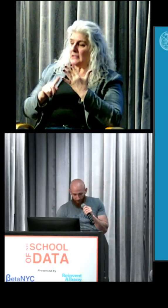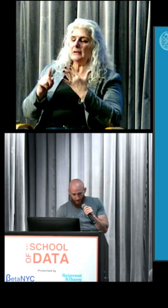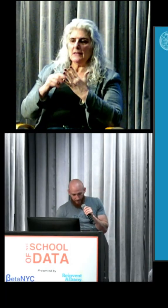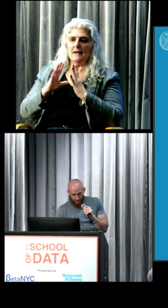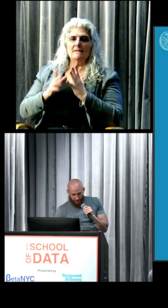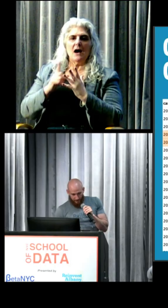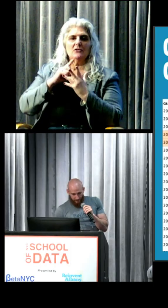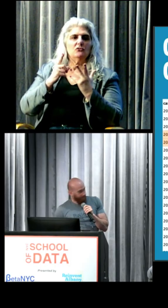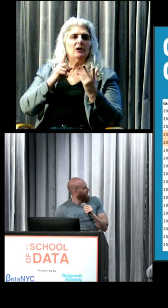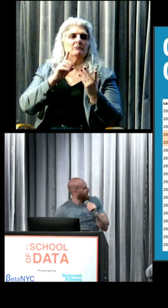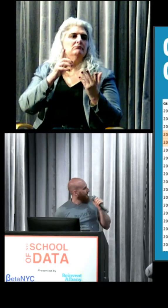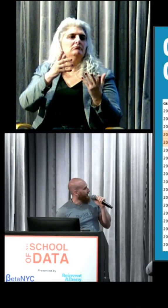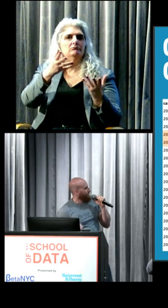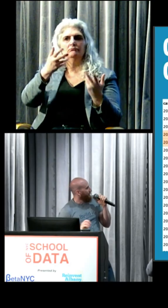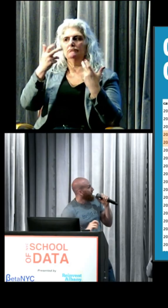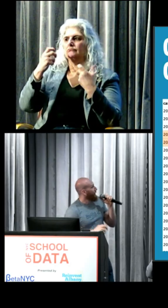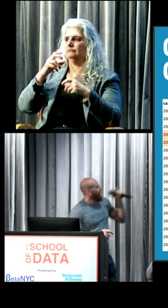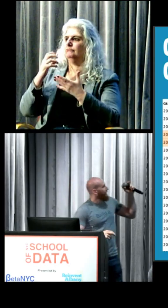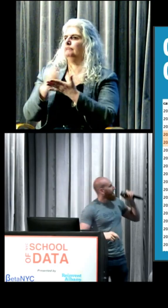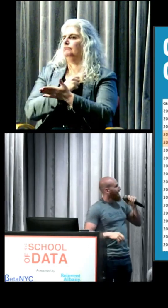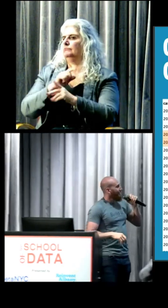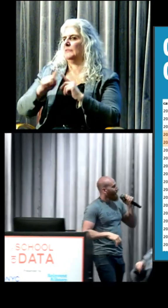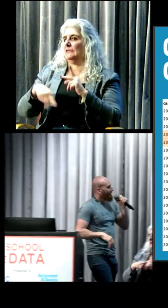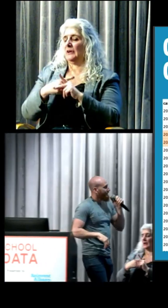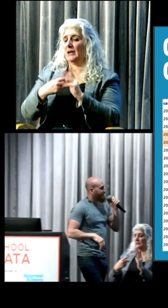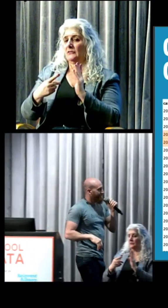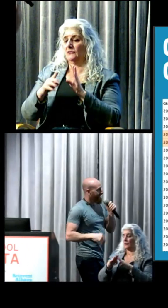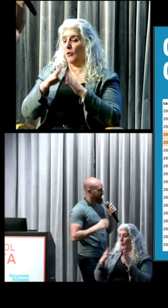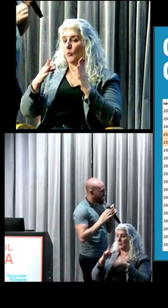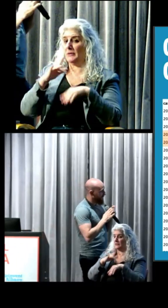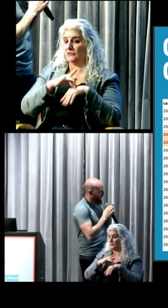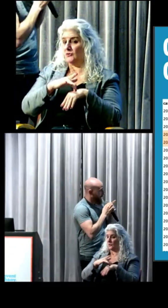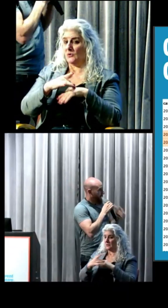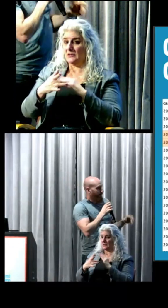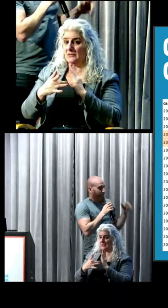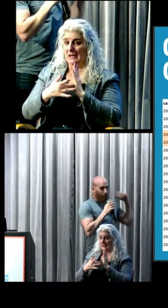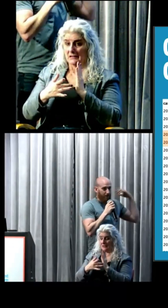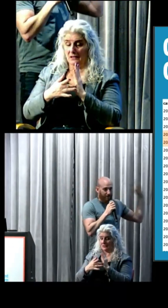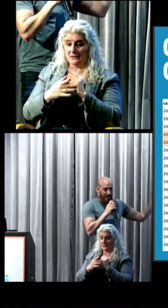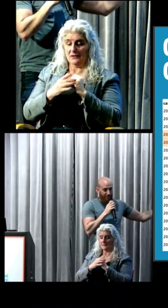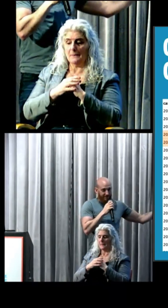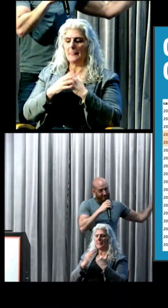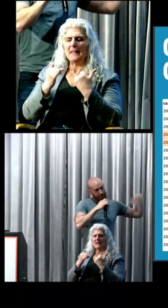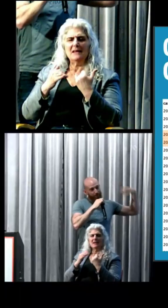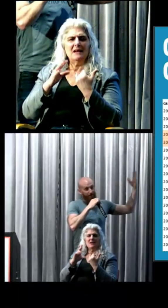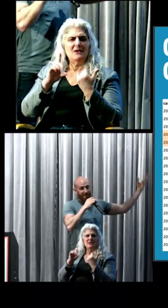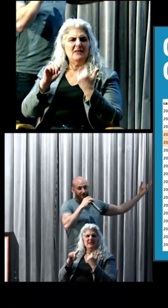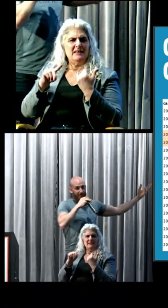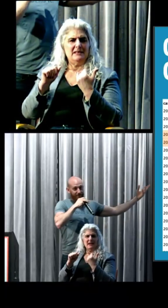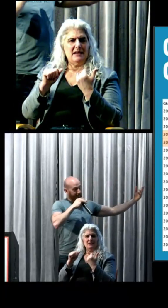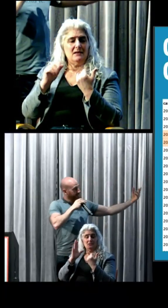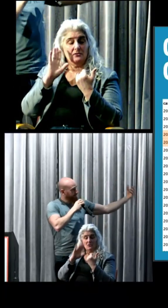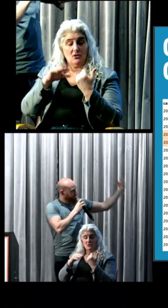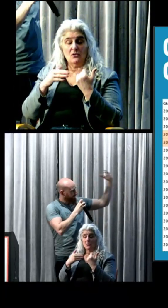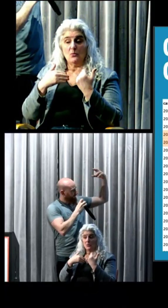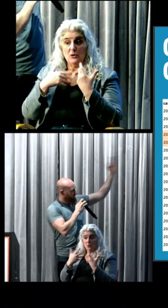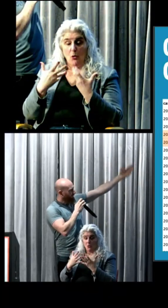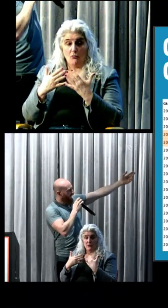hospitals are important and part of this and part of our community and take a lot, they take a lot